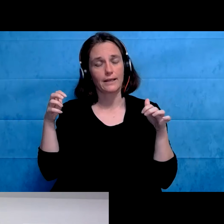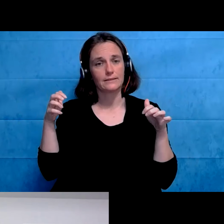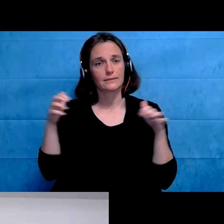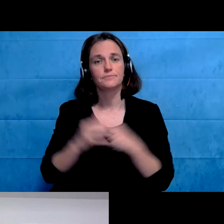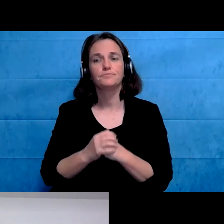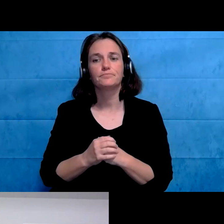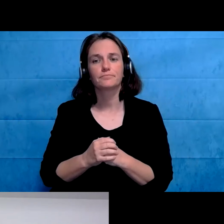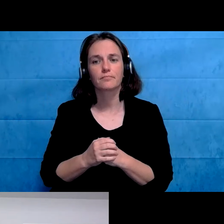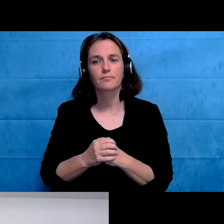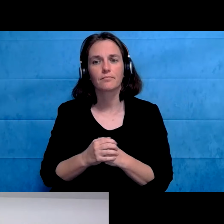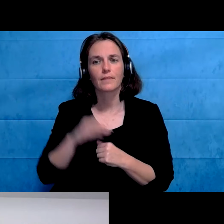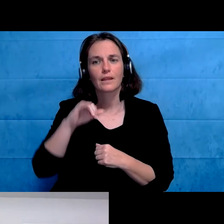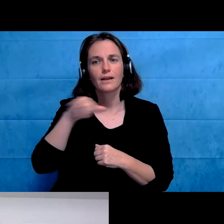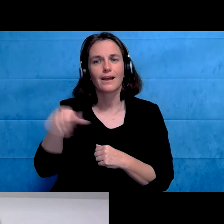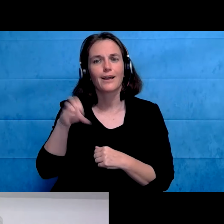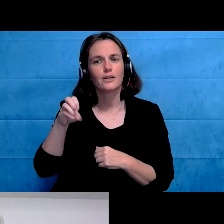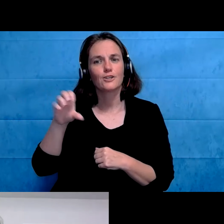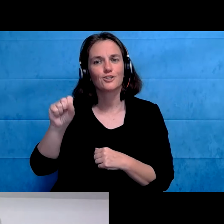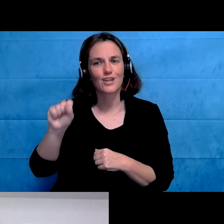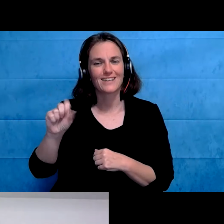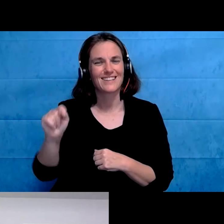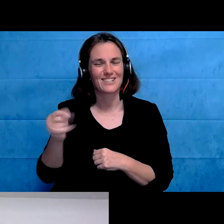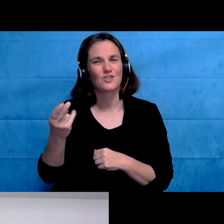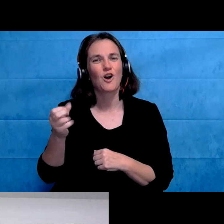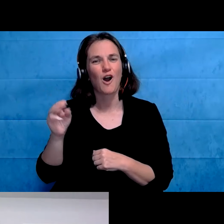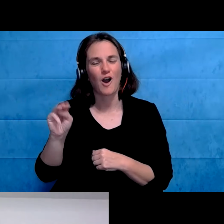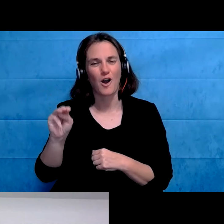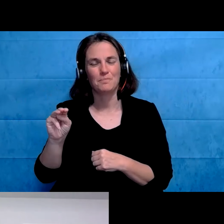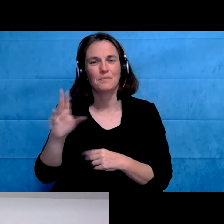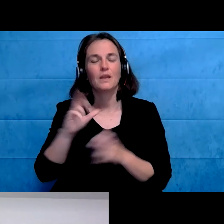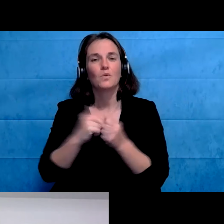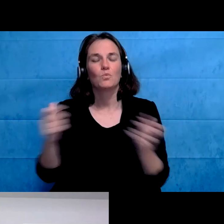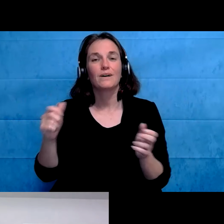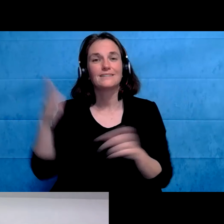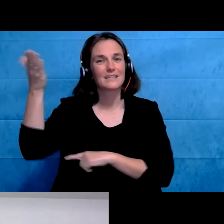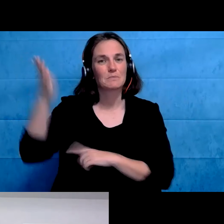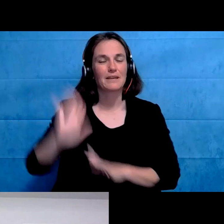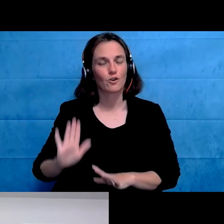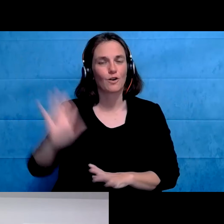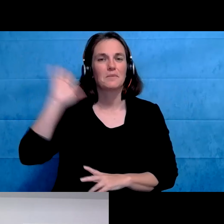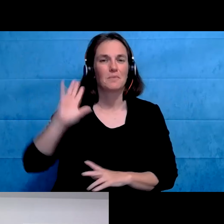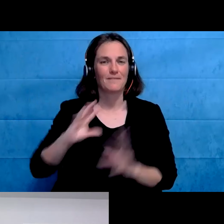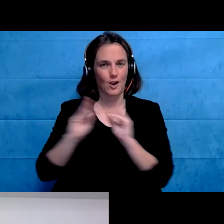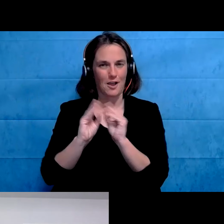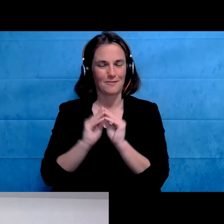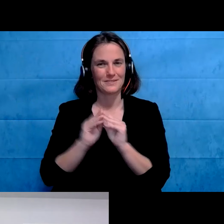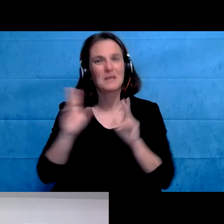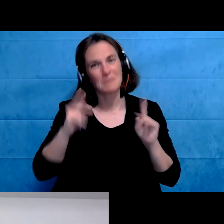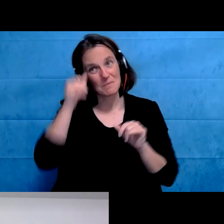Jess Thom, who was a keynote at an earlier LEAD conference, if people remember that name,